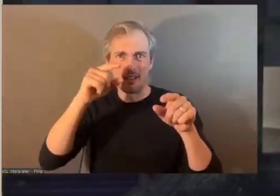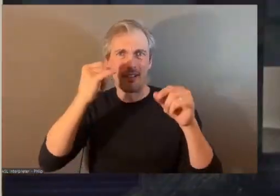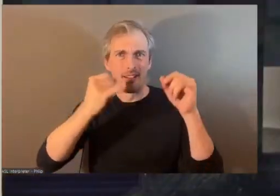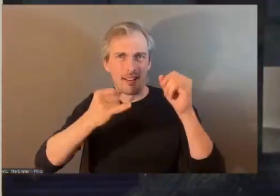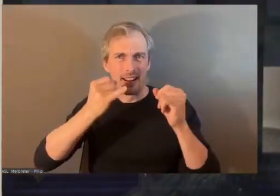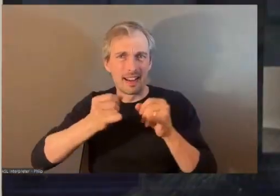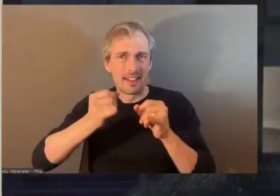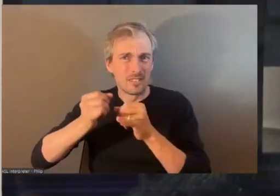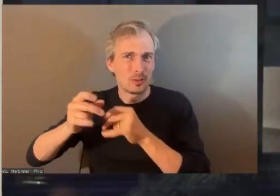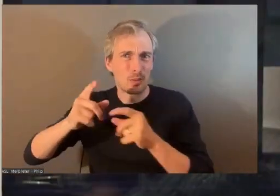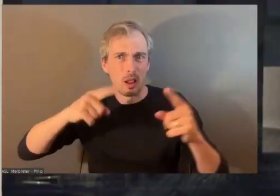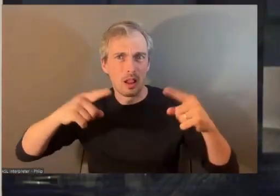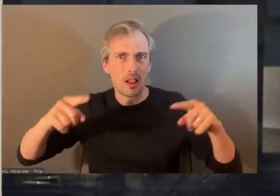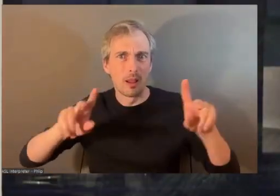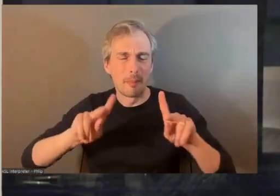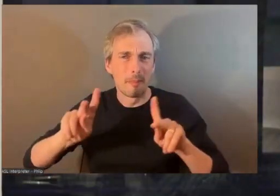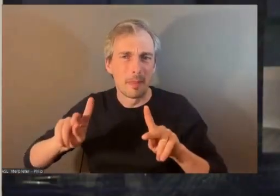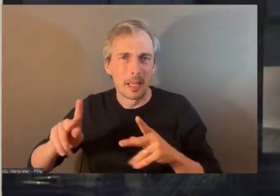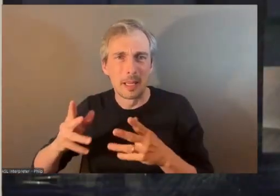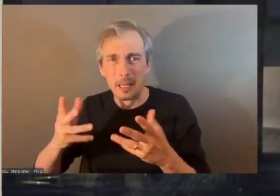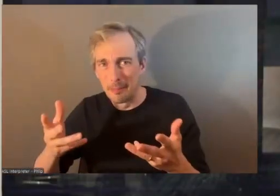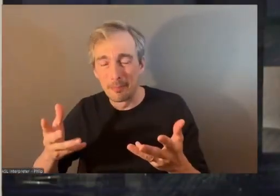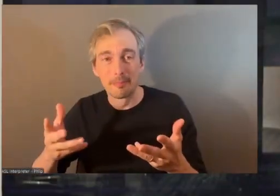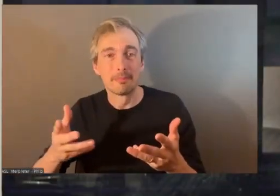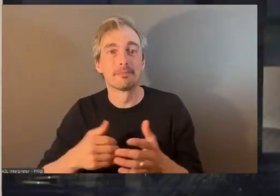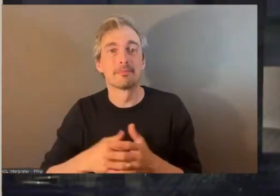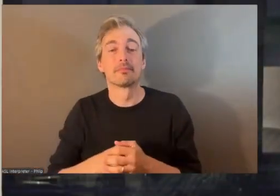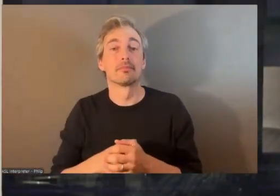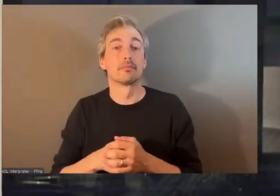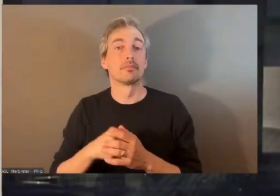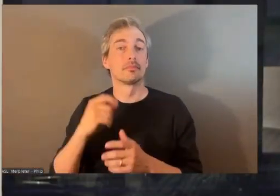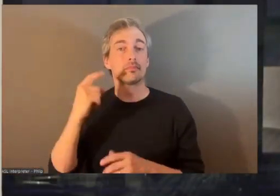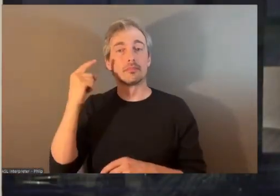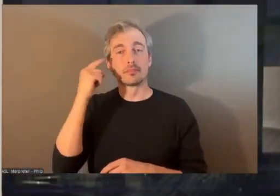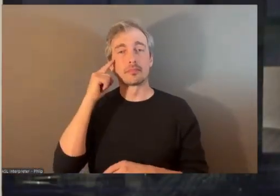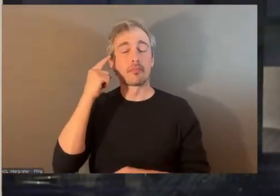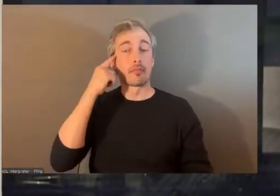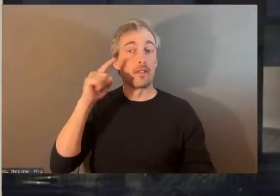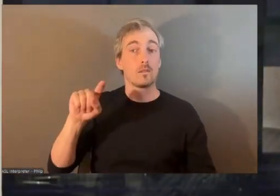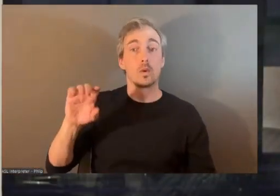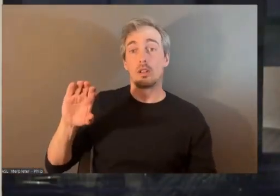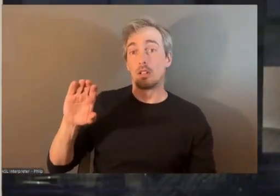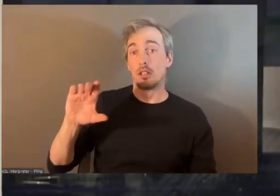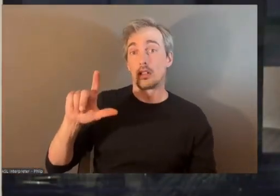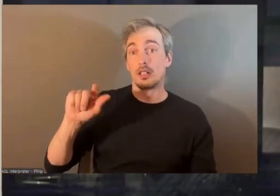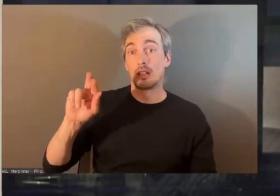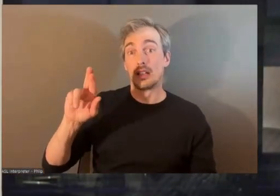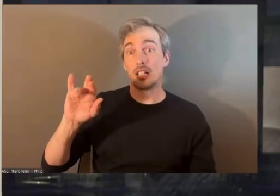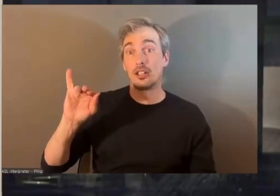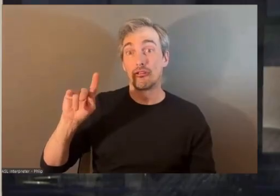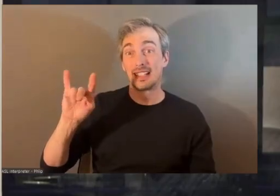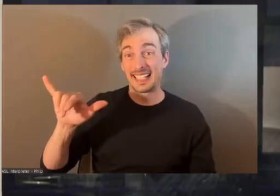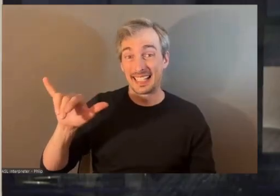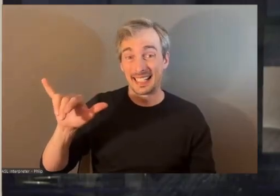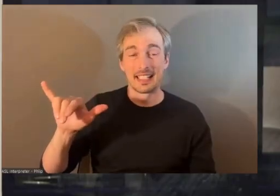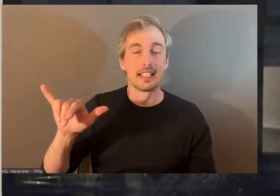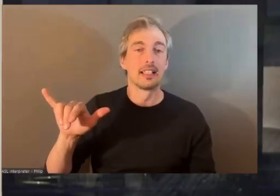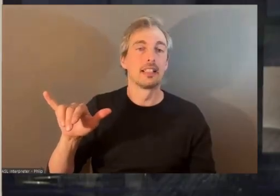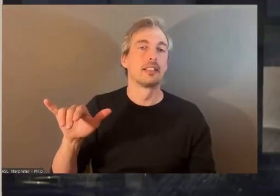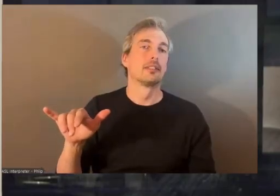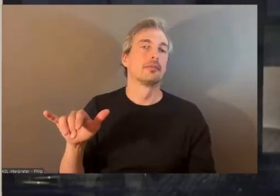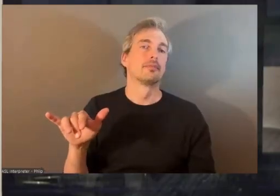I think for clarity... You know... I think the more subjective things